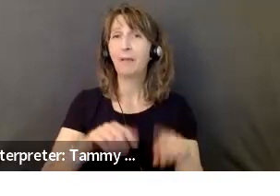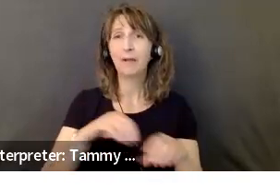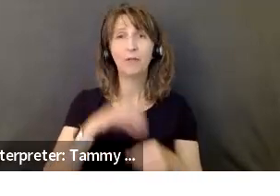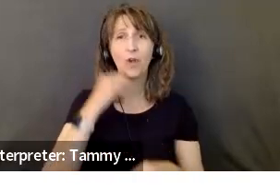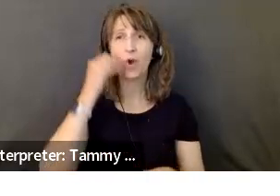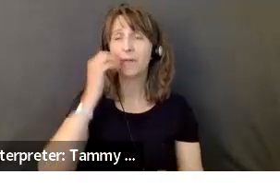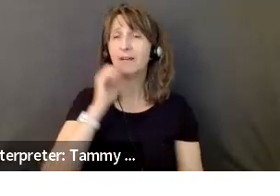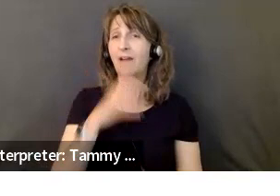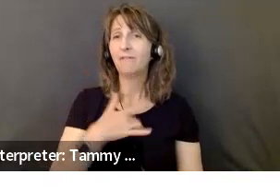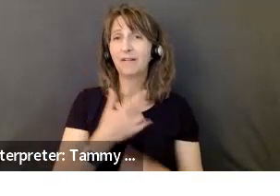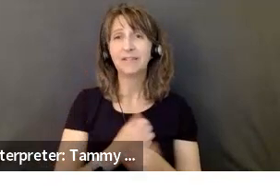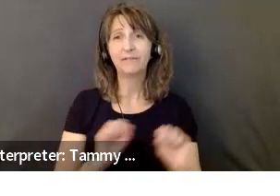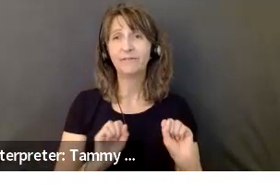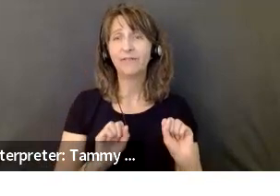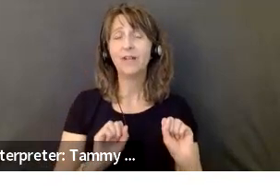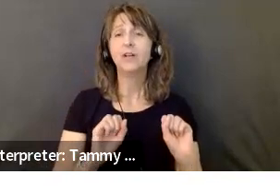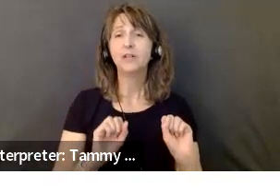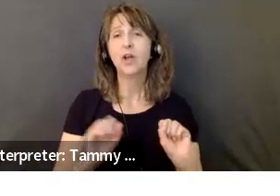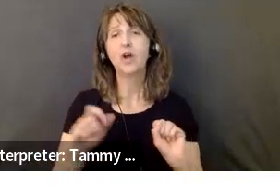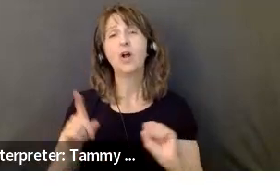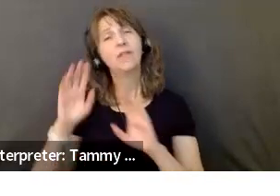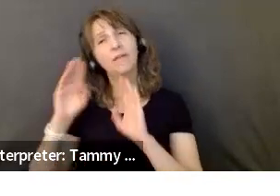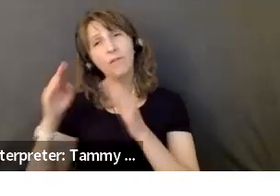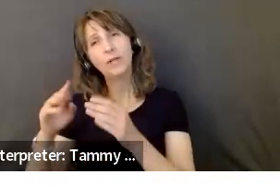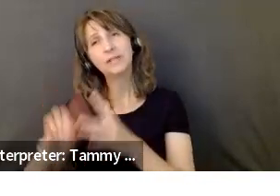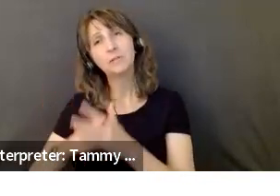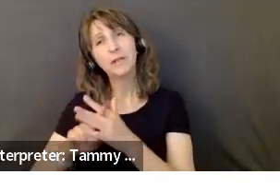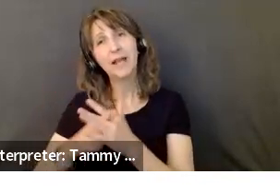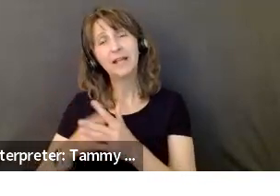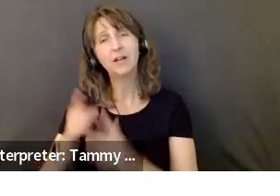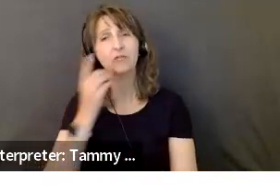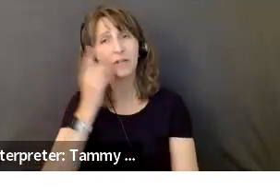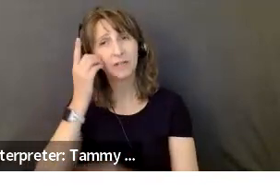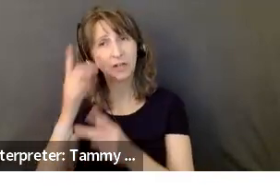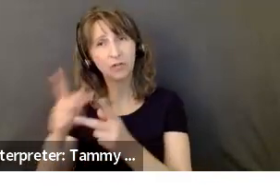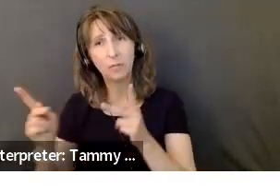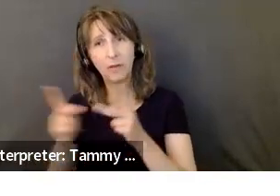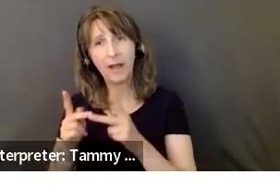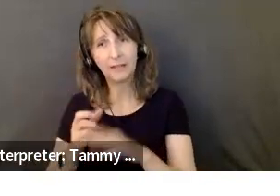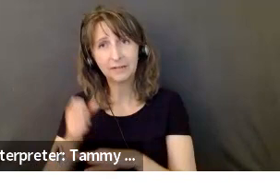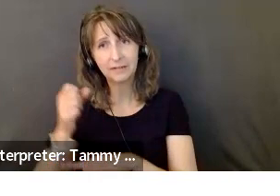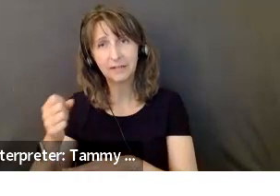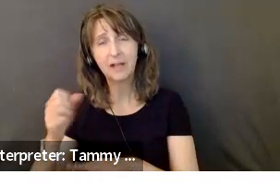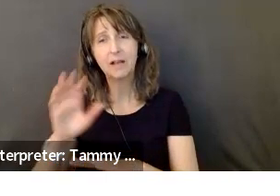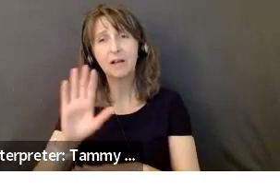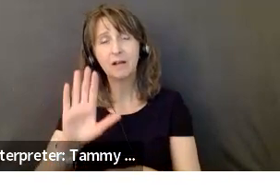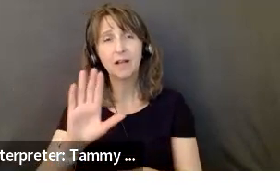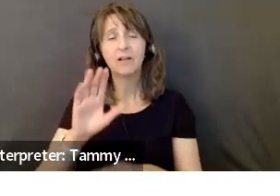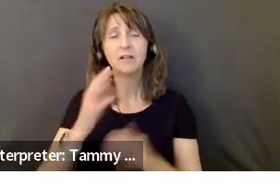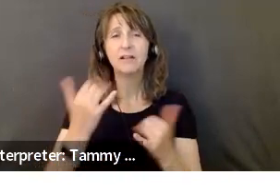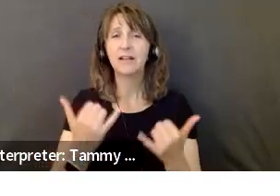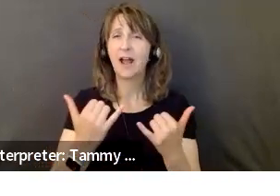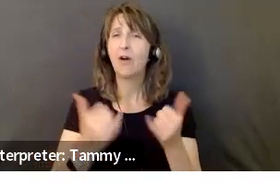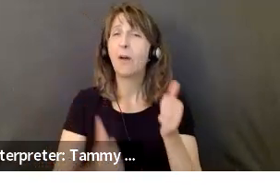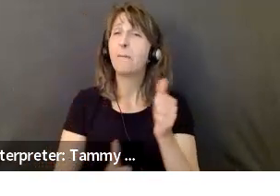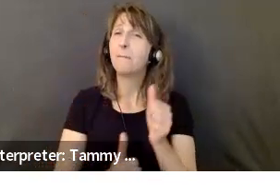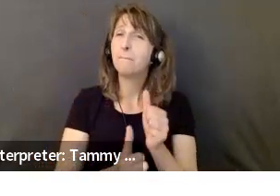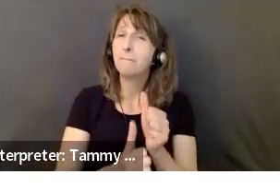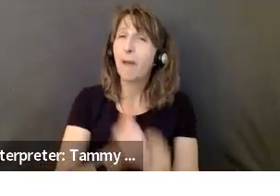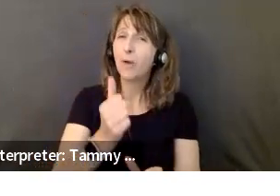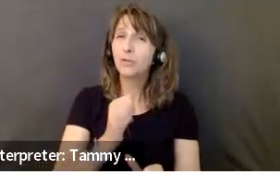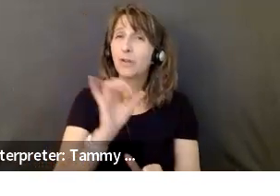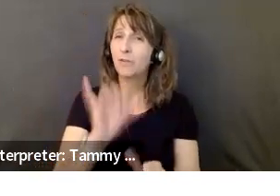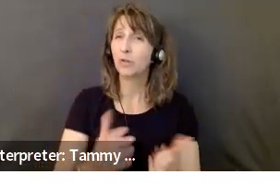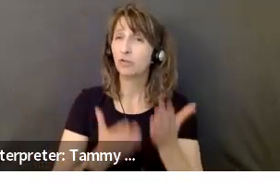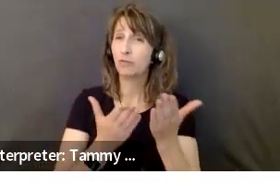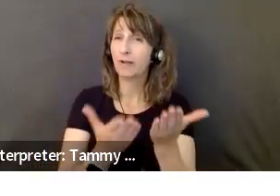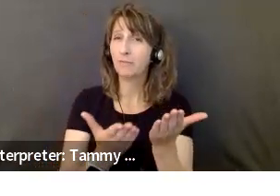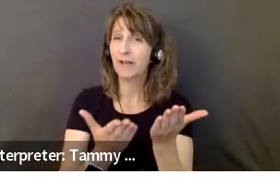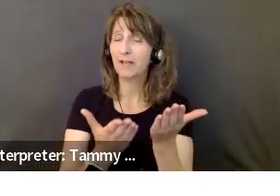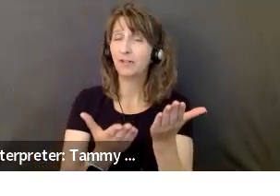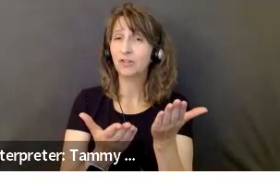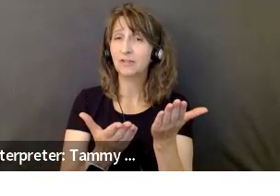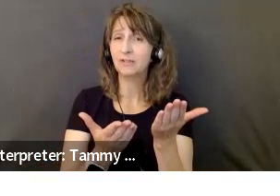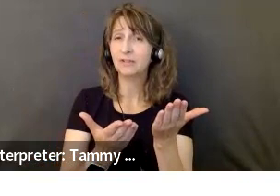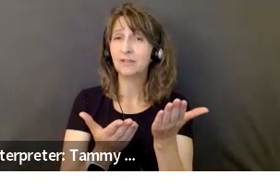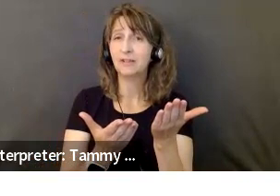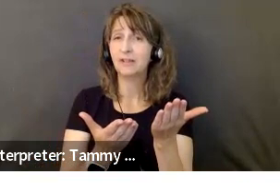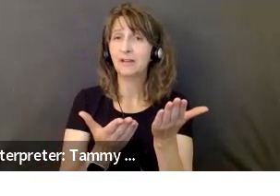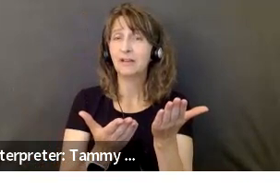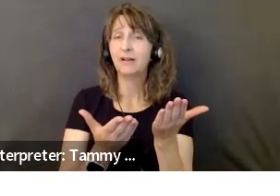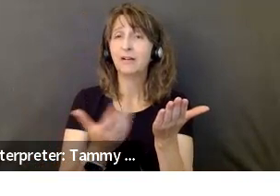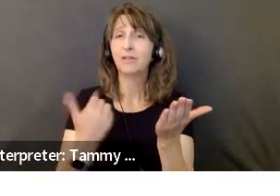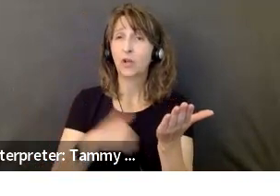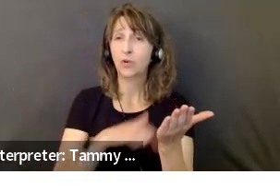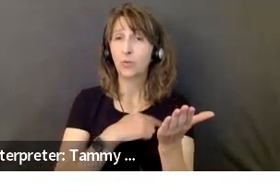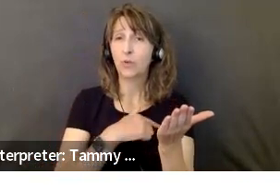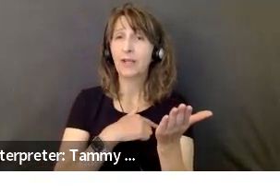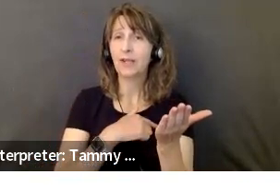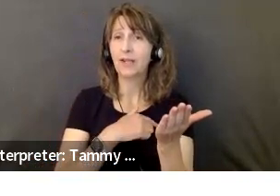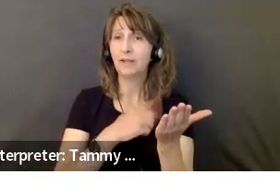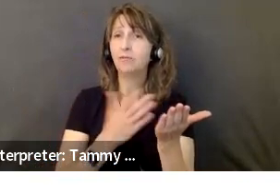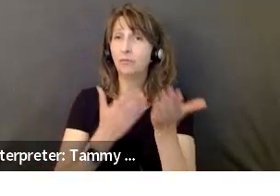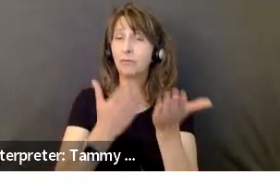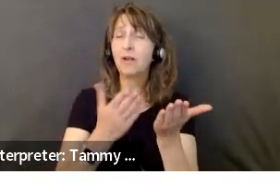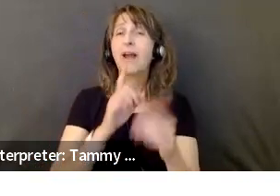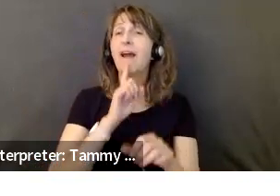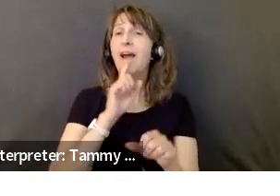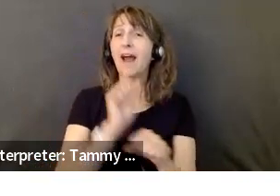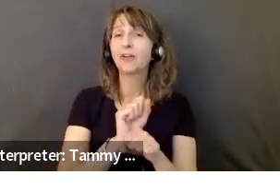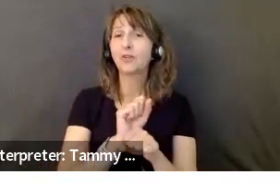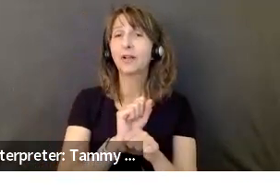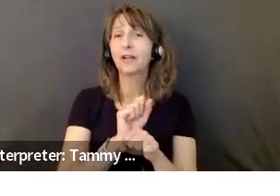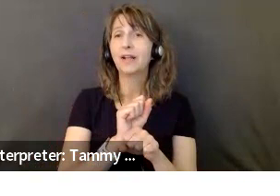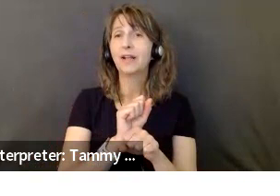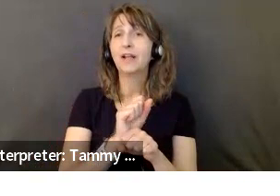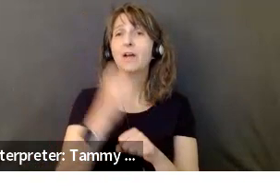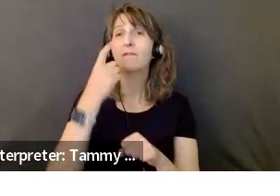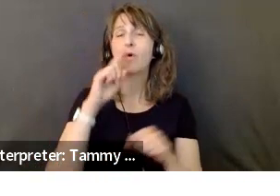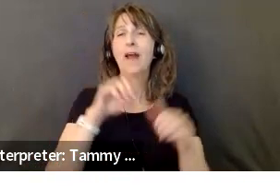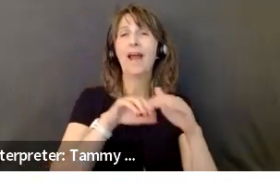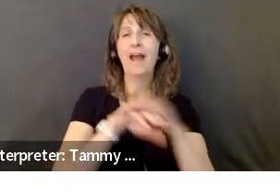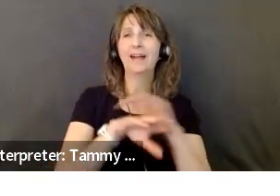And I just want to call your attention to the fact that the vast majority of the recommendations that we on the, you will see what actually in accessing the services that we're in the community.